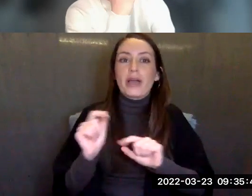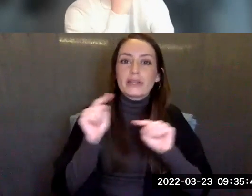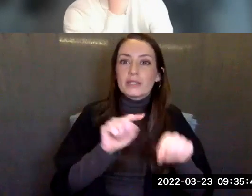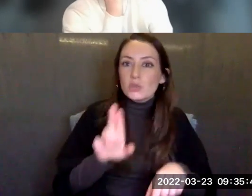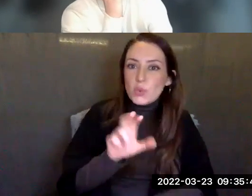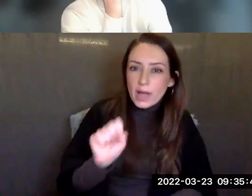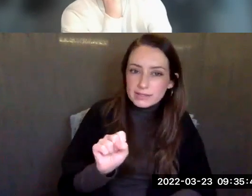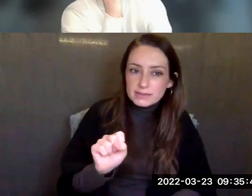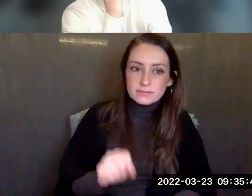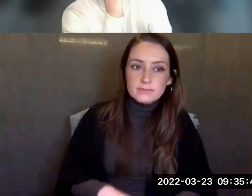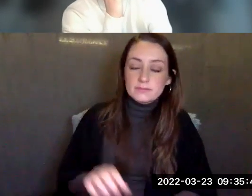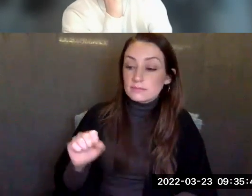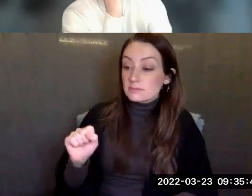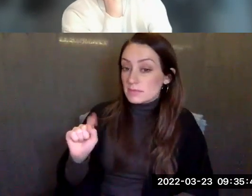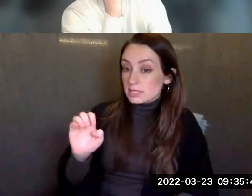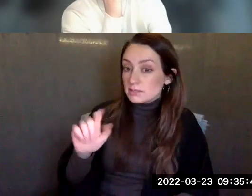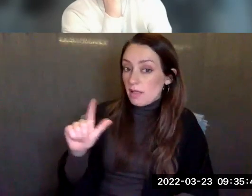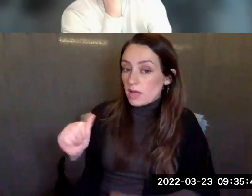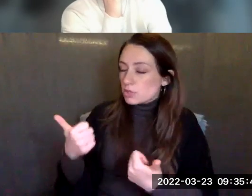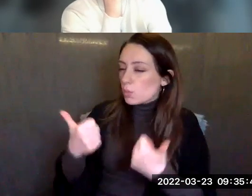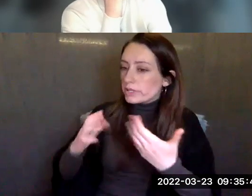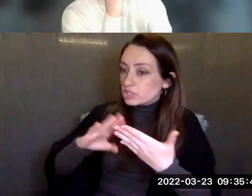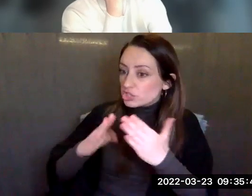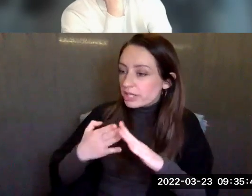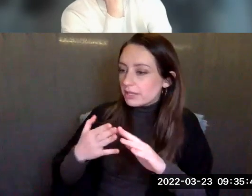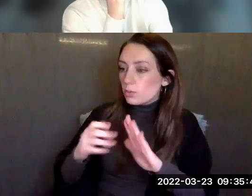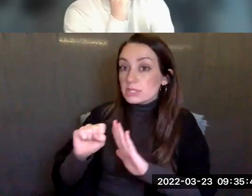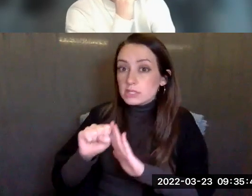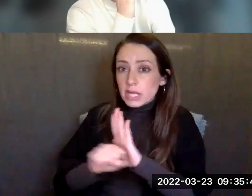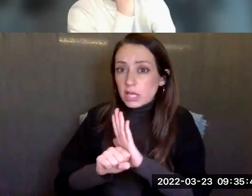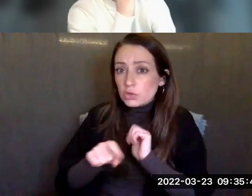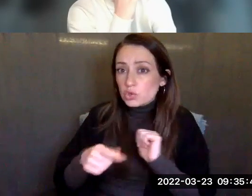Though. Is there a specific city or state that you would like to go to?